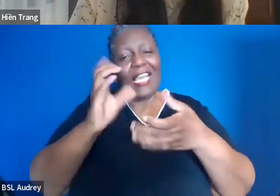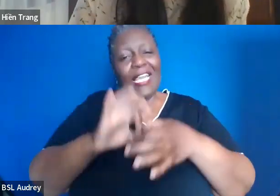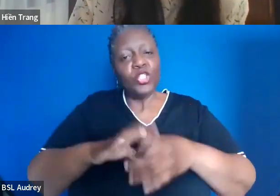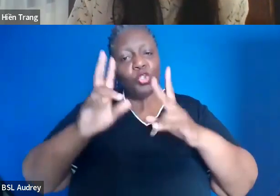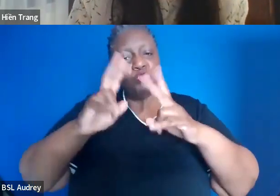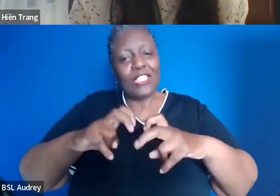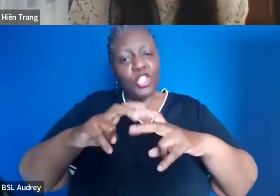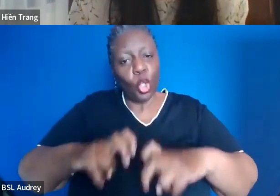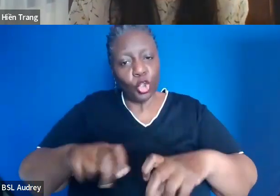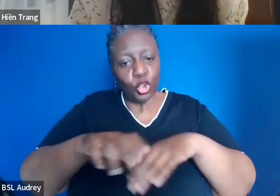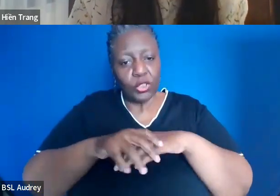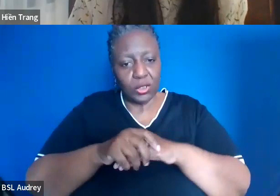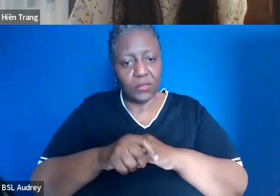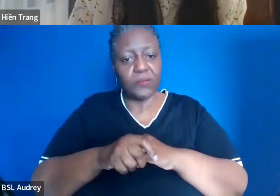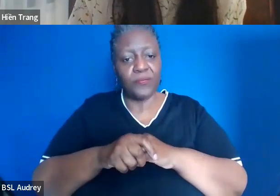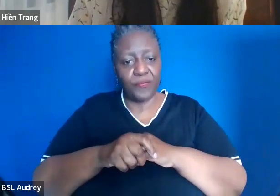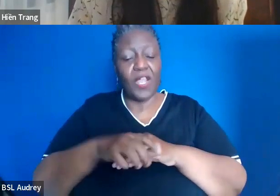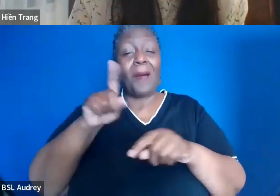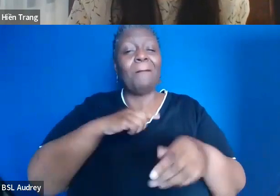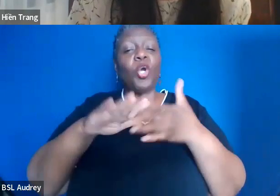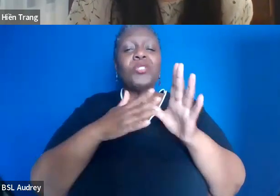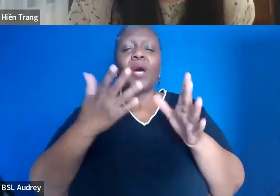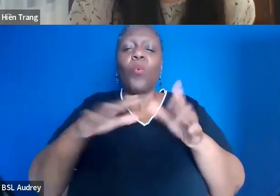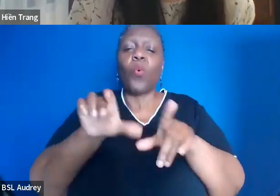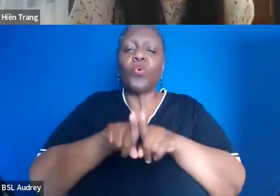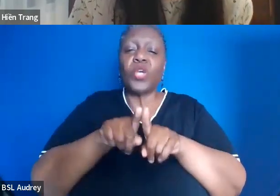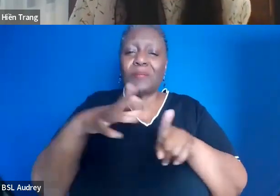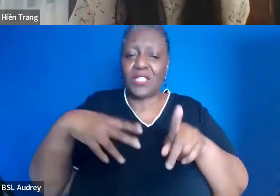um interns because I I also do some research as a social work scholar